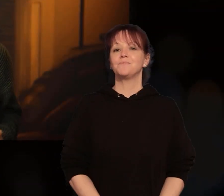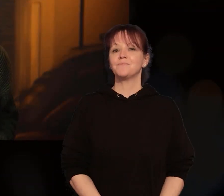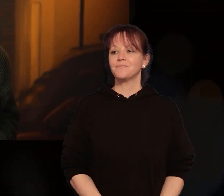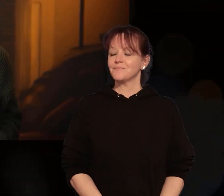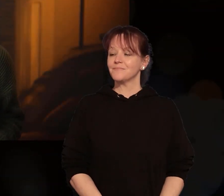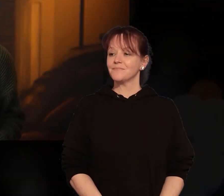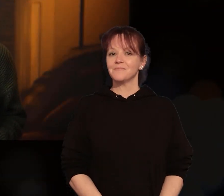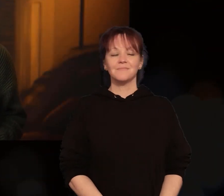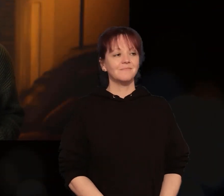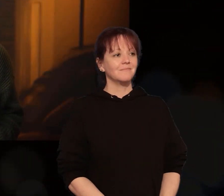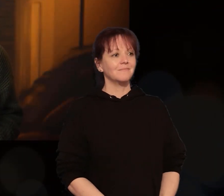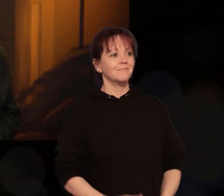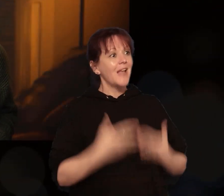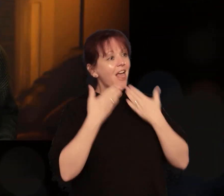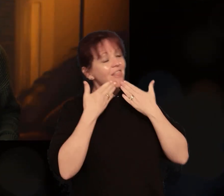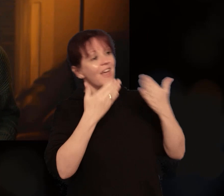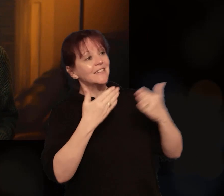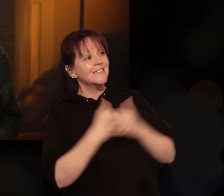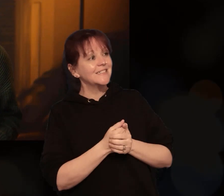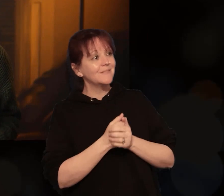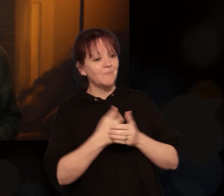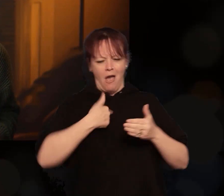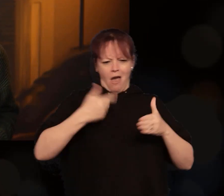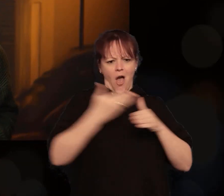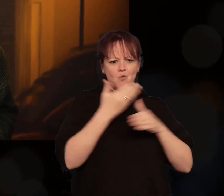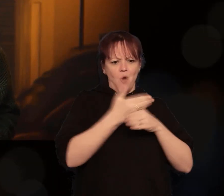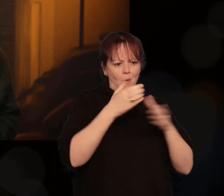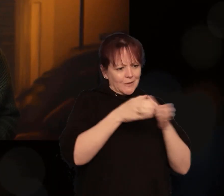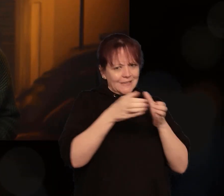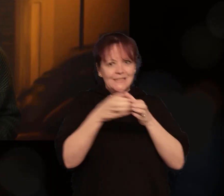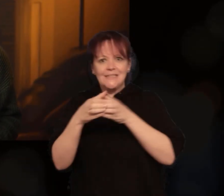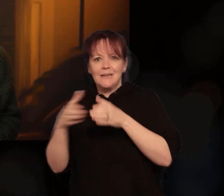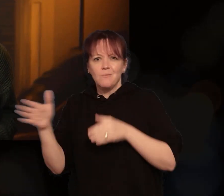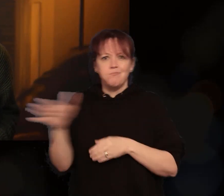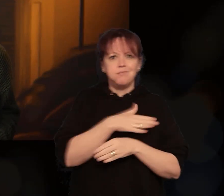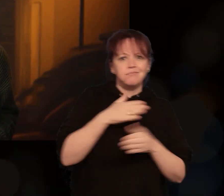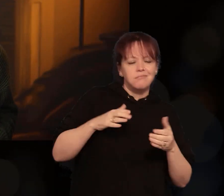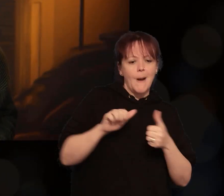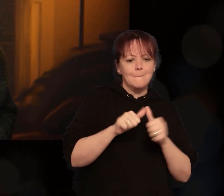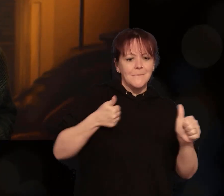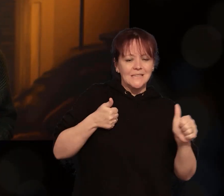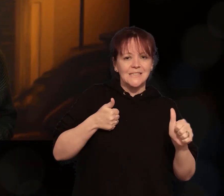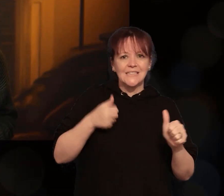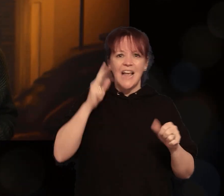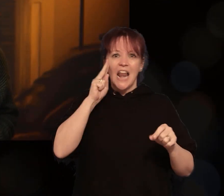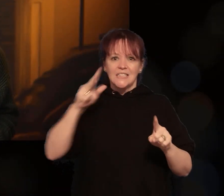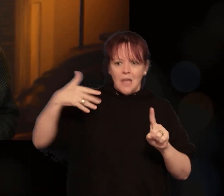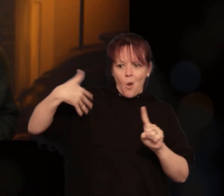In my role I work with the teams across the business and get to see firsthand how much tireless work is done